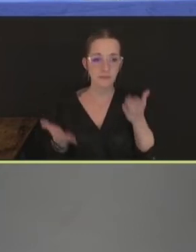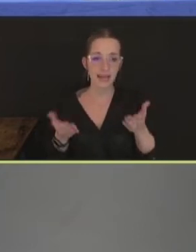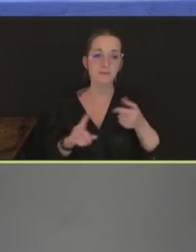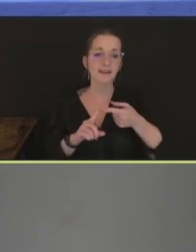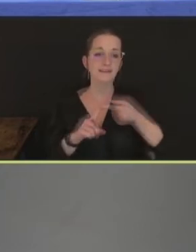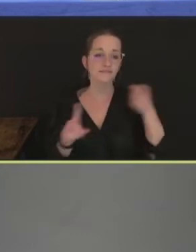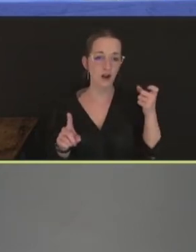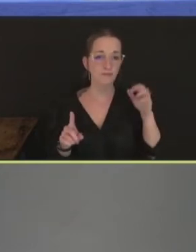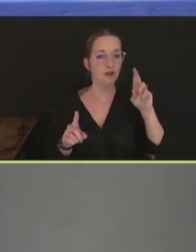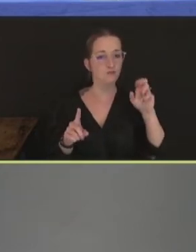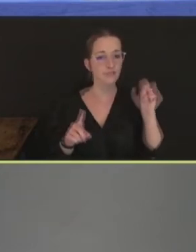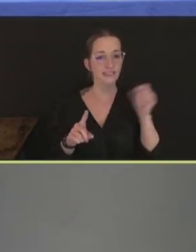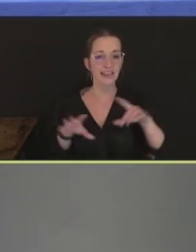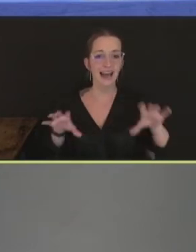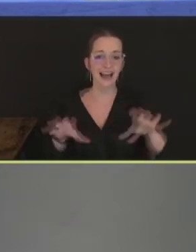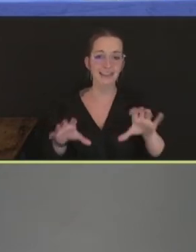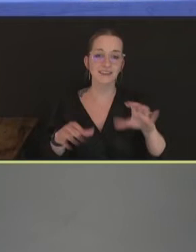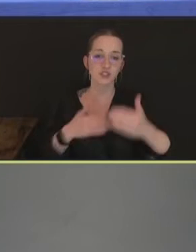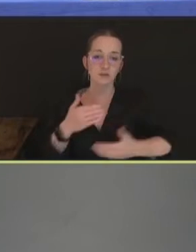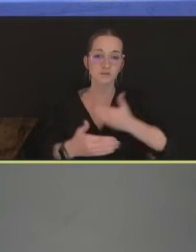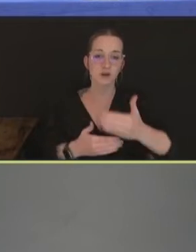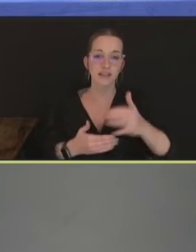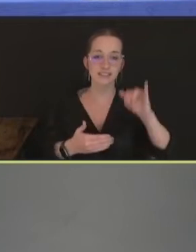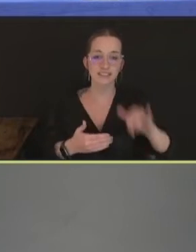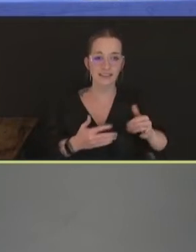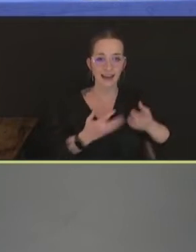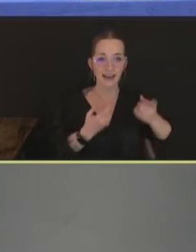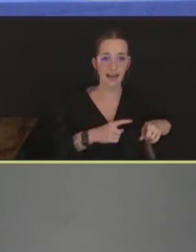Next slide.